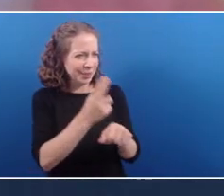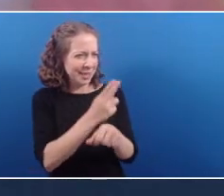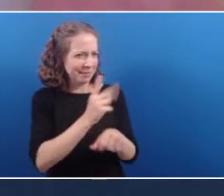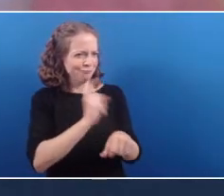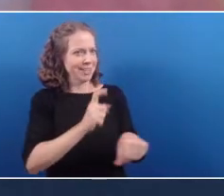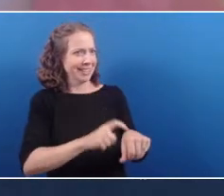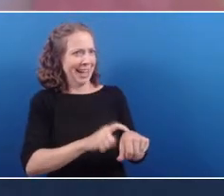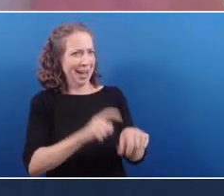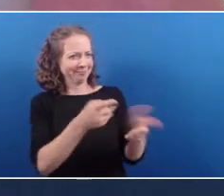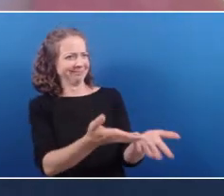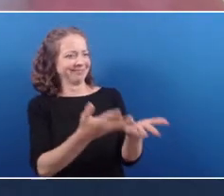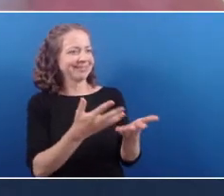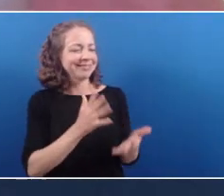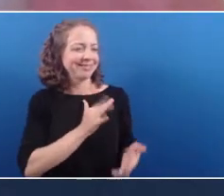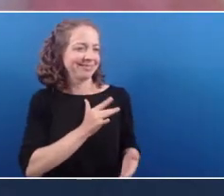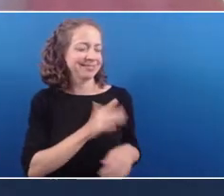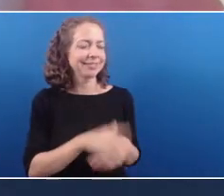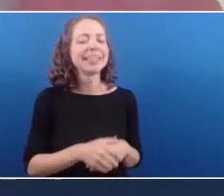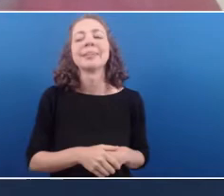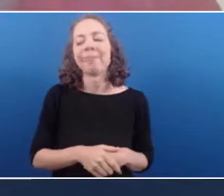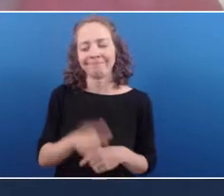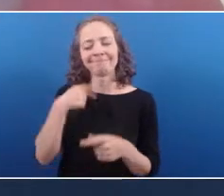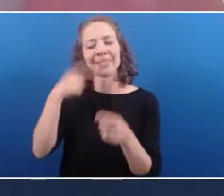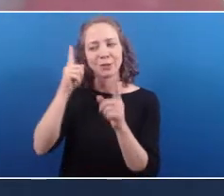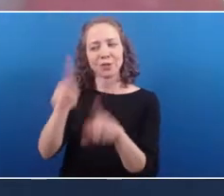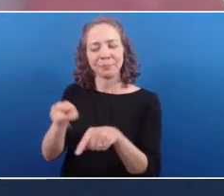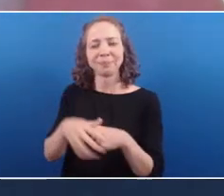Yeah, definitely. Well, I know we have more lined up.